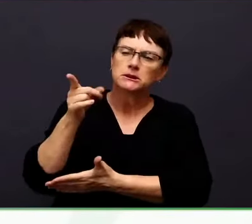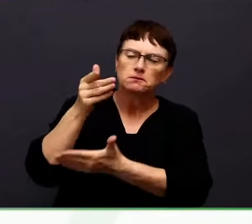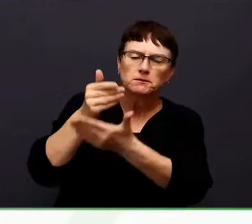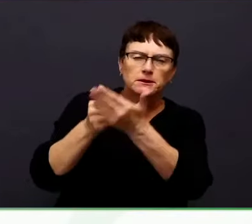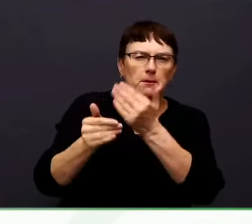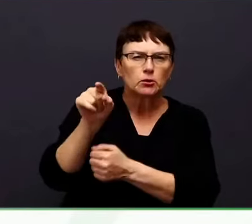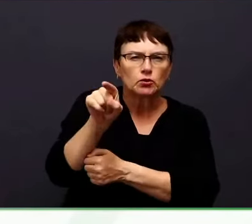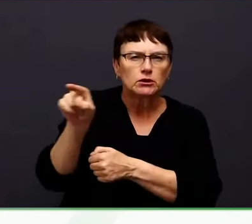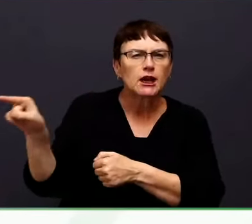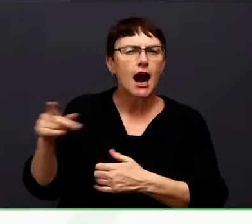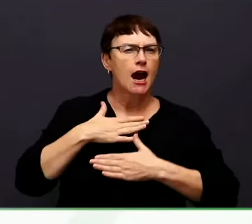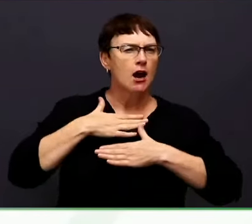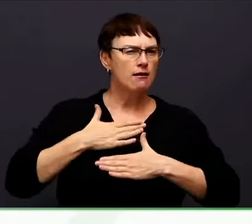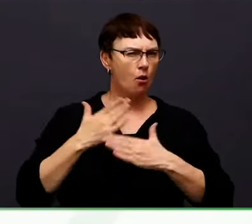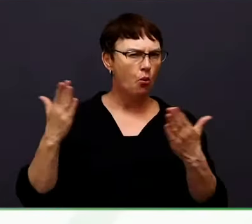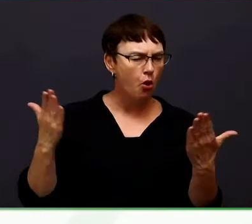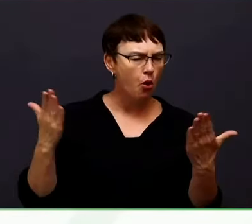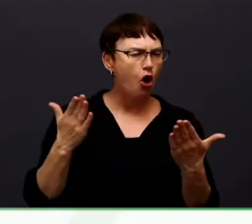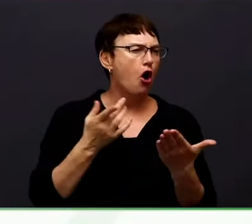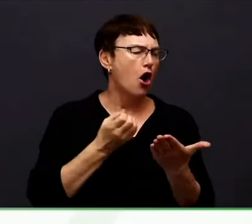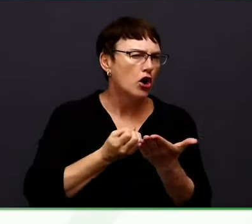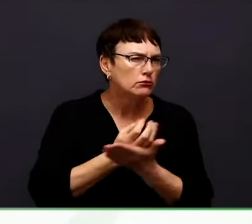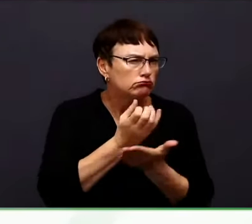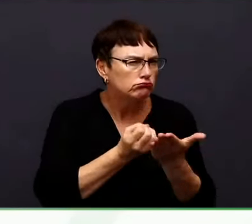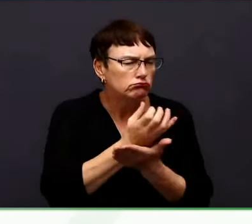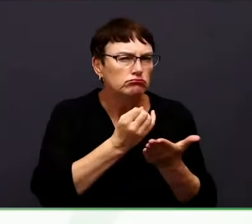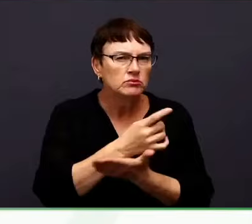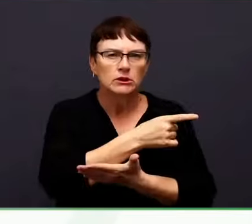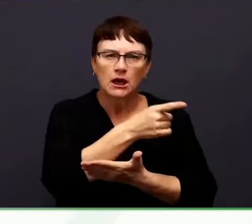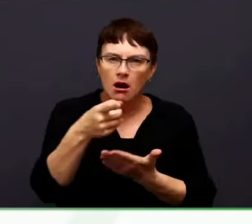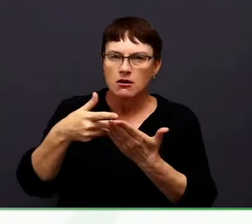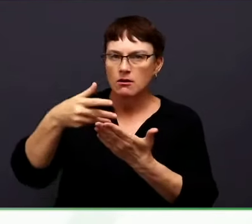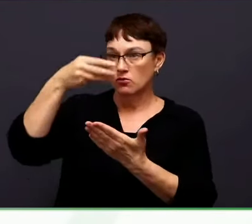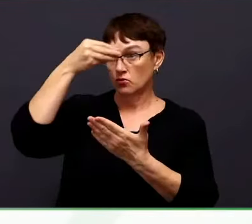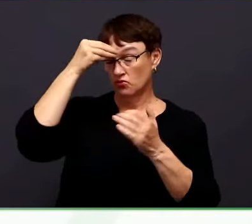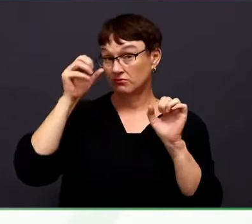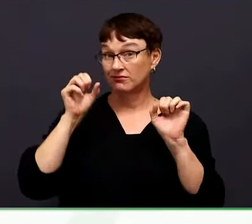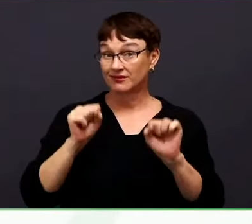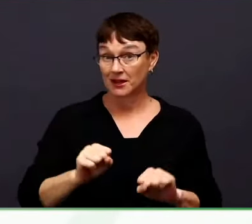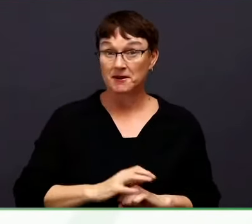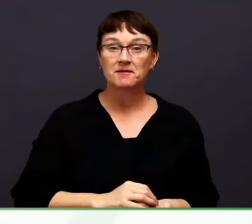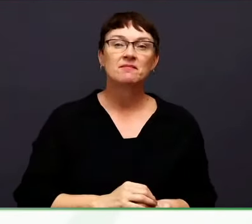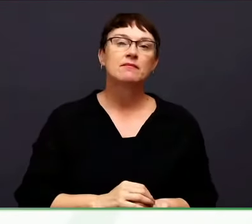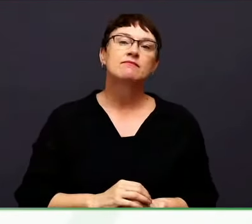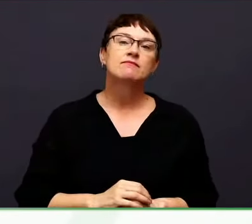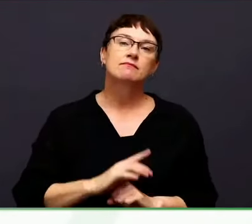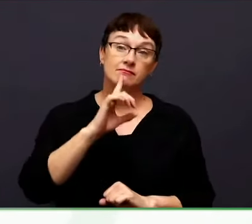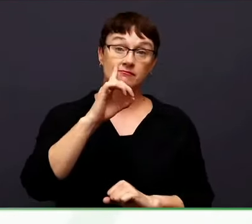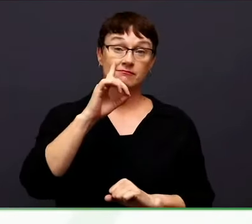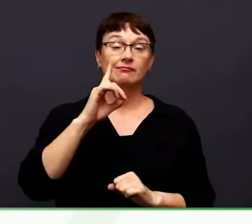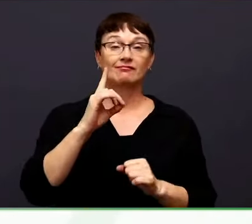where there is one that we qualify for being an election worker during